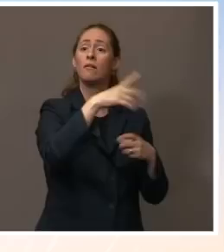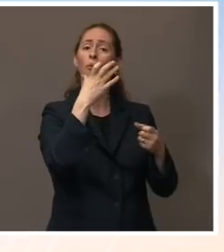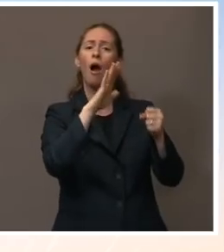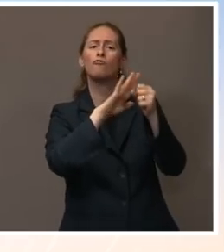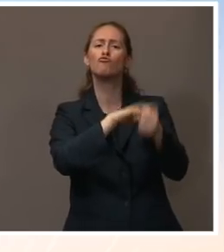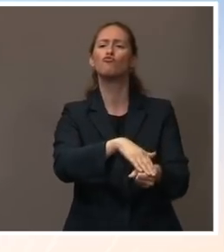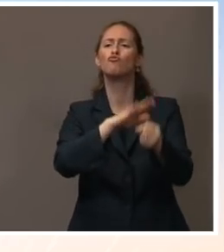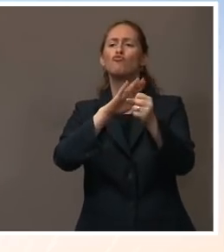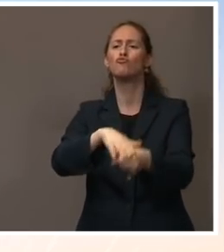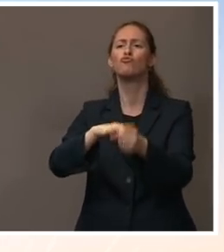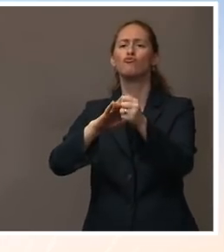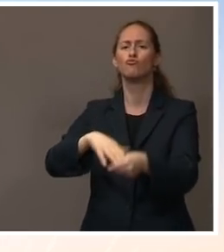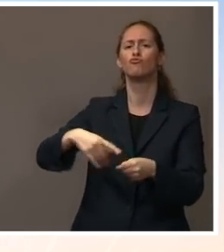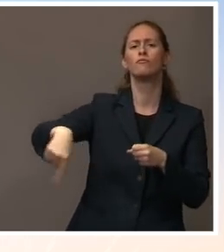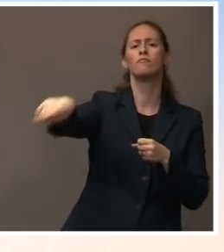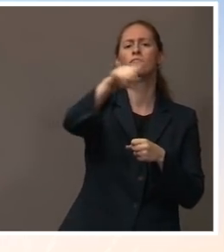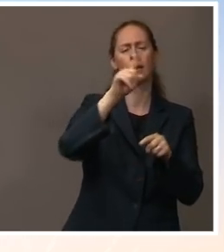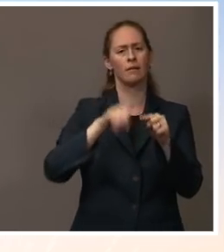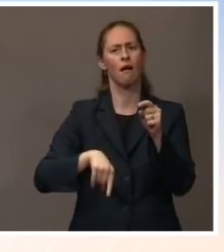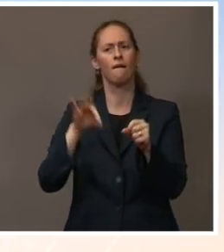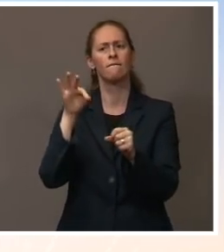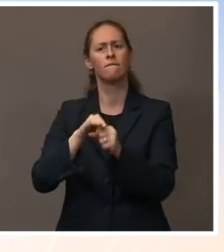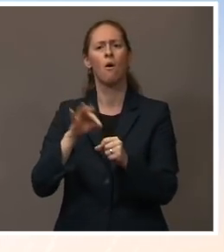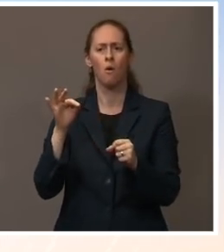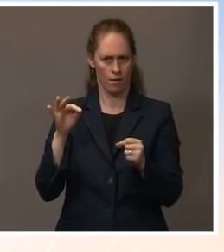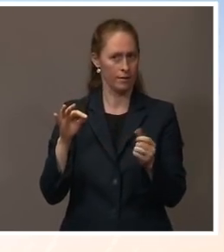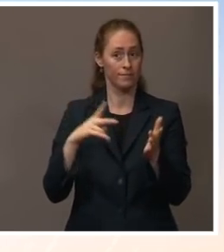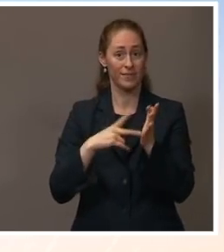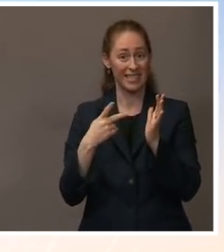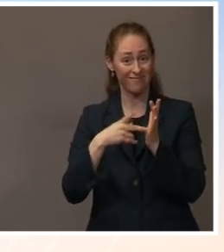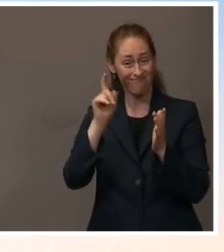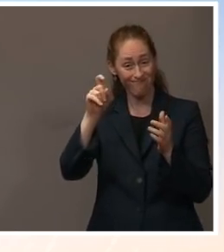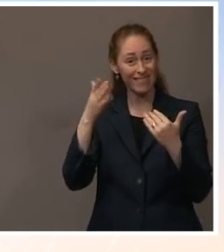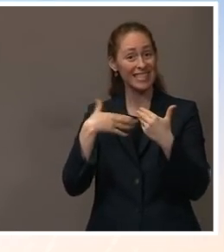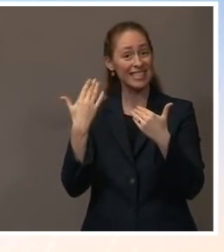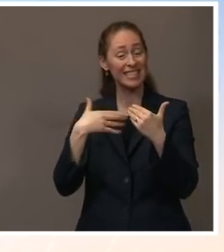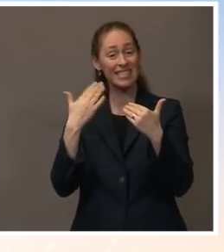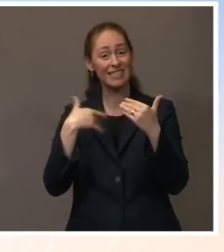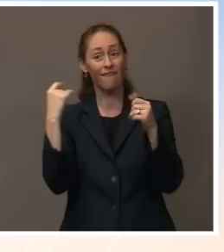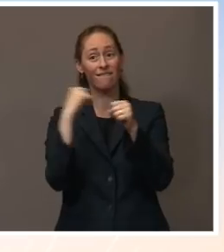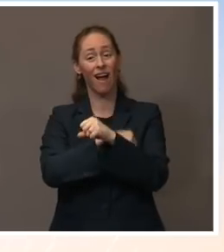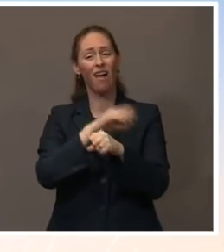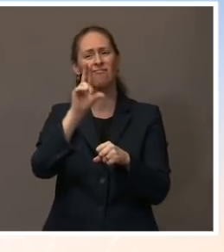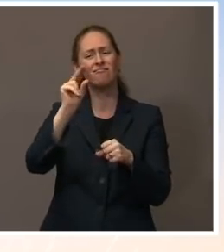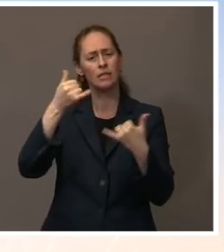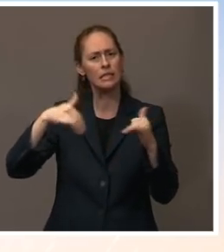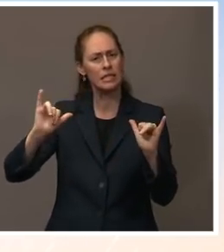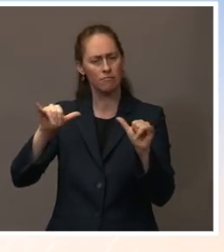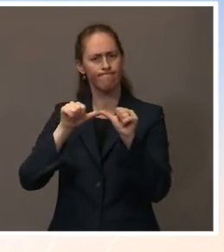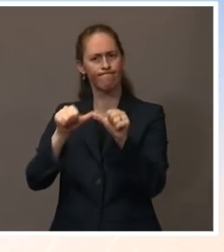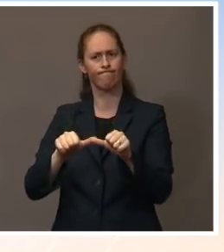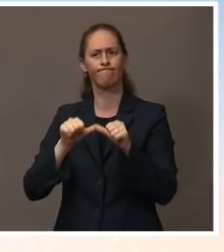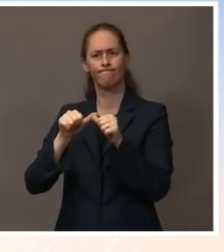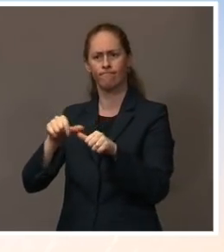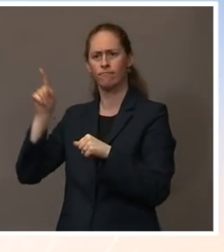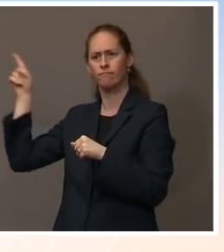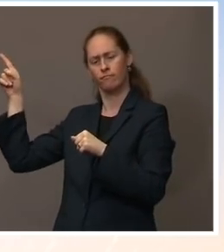It doesn't mean that that fight will always be easy, but he is going to stand by them in this effort. And I would note that it's not that he has --